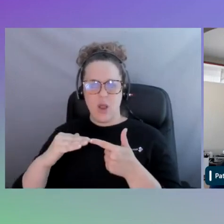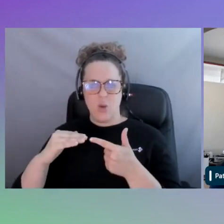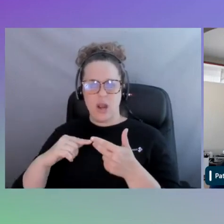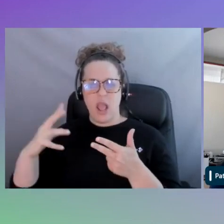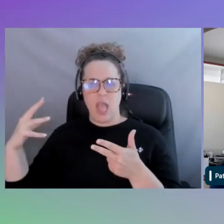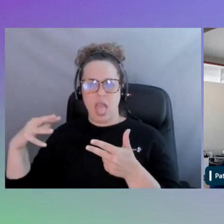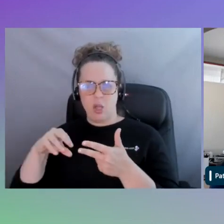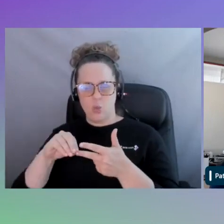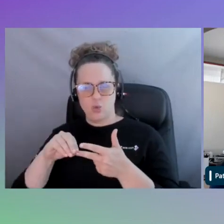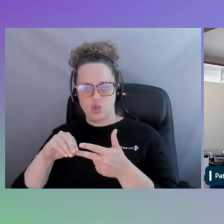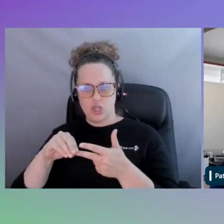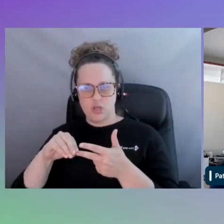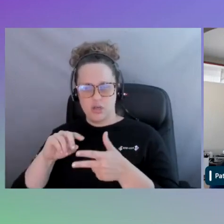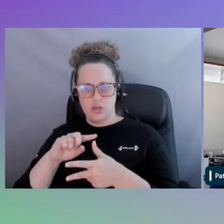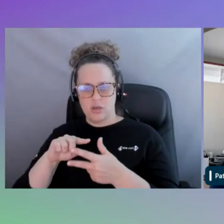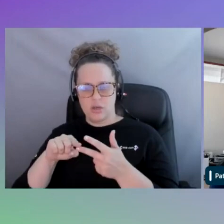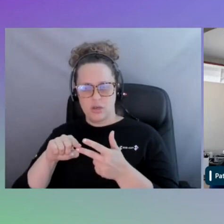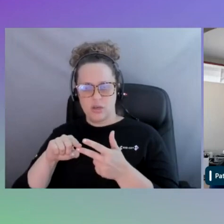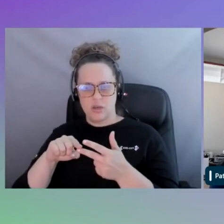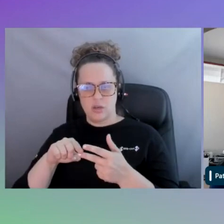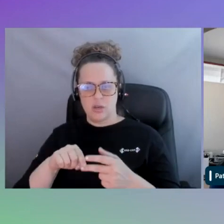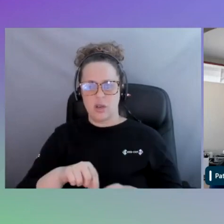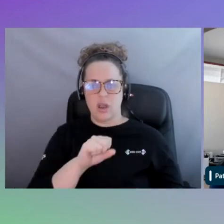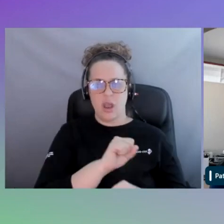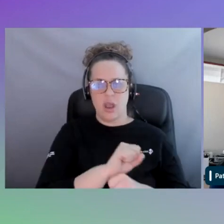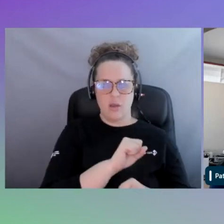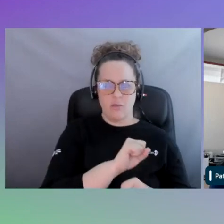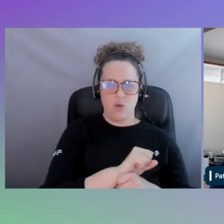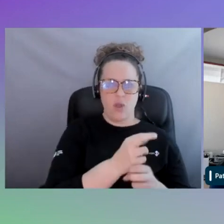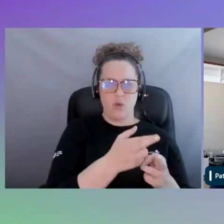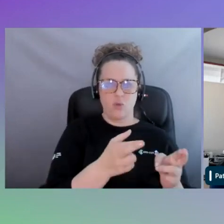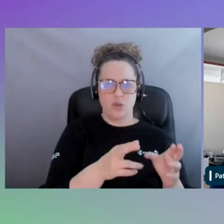an employee resource group is usually just a bunch of people